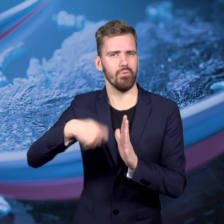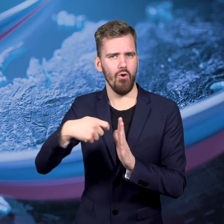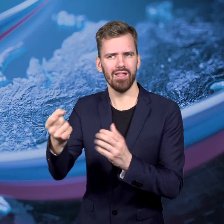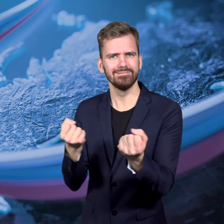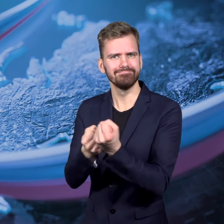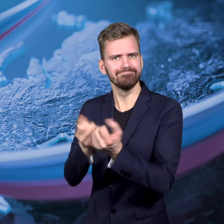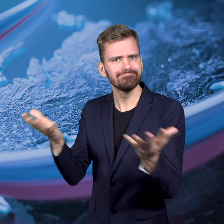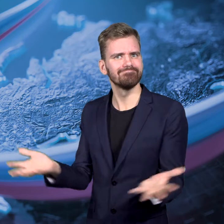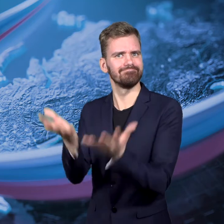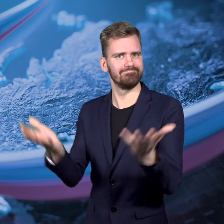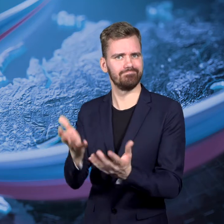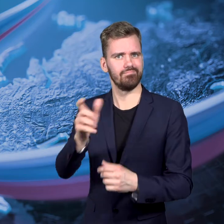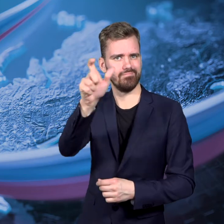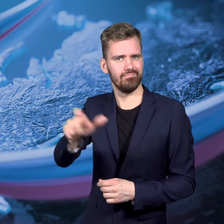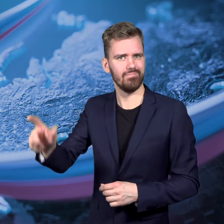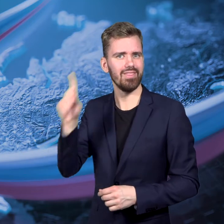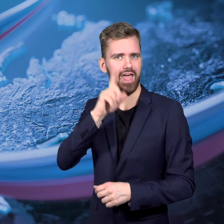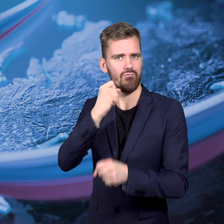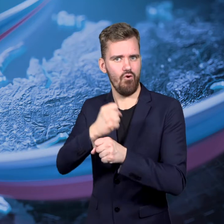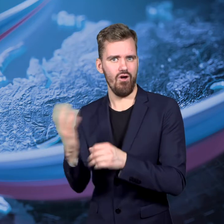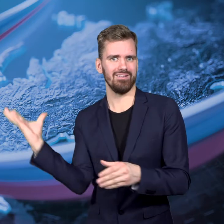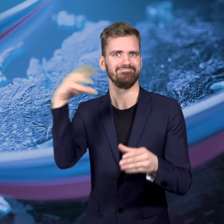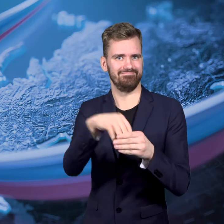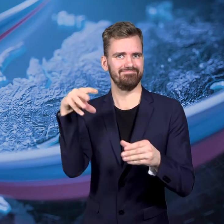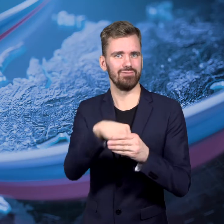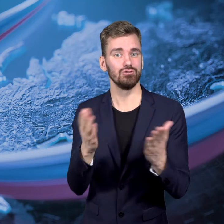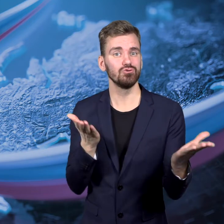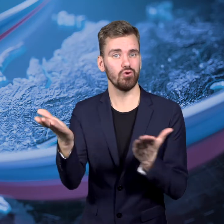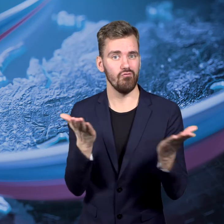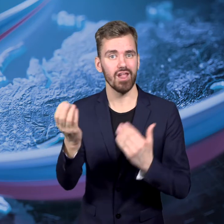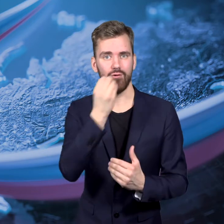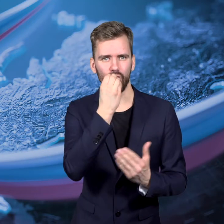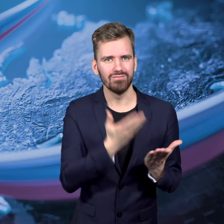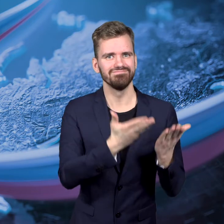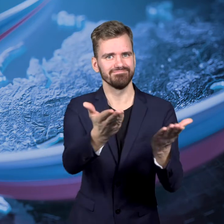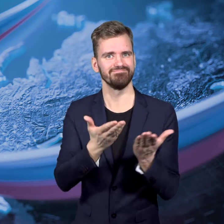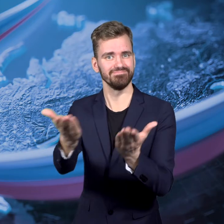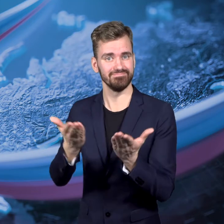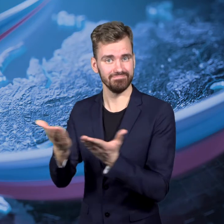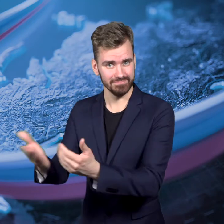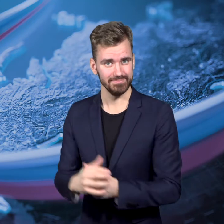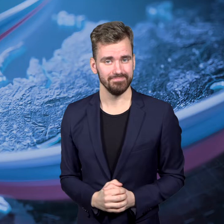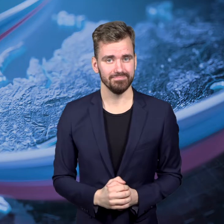the deaf in the food delivery service.